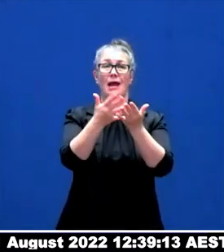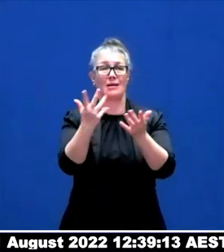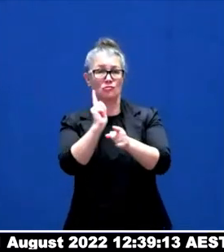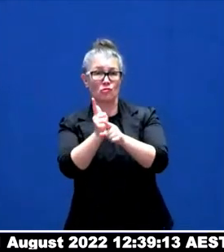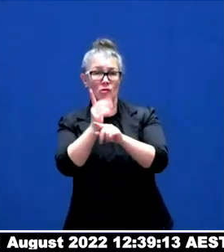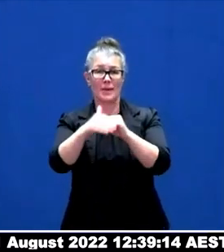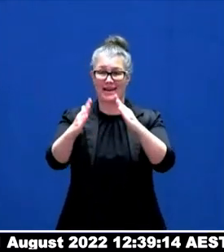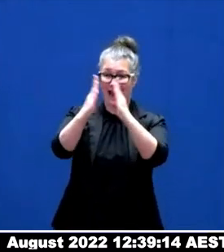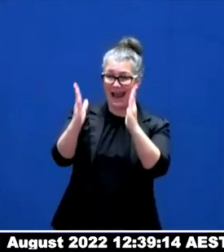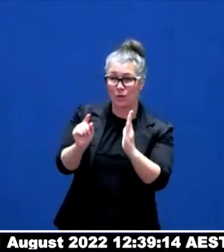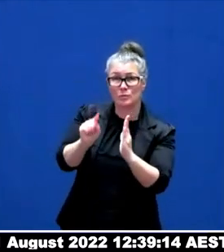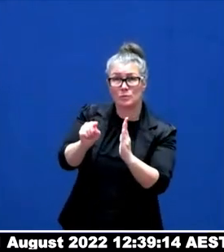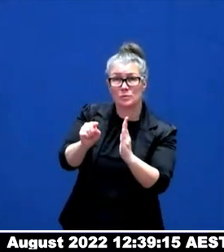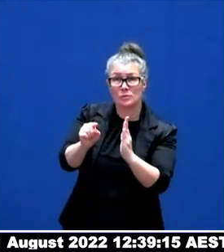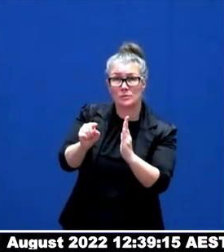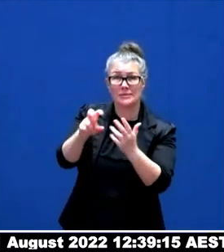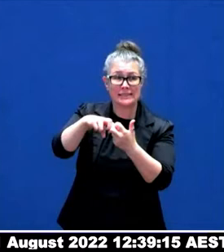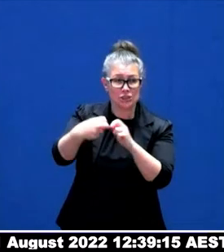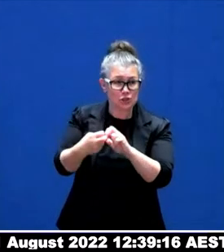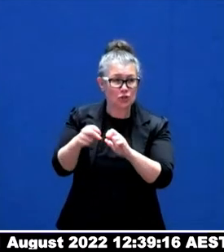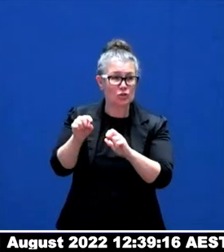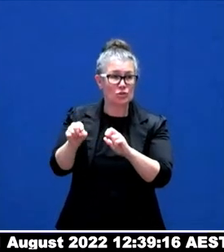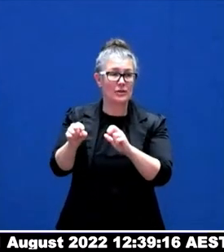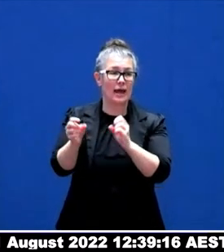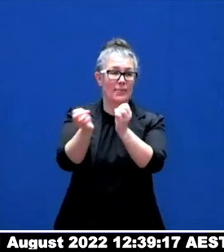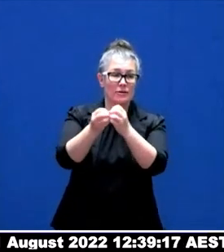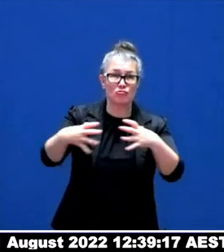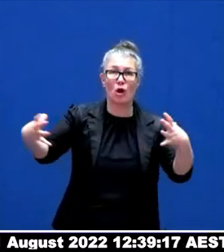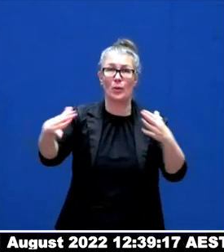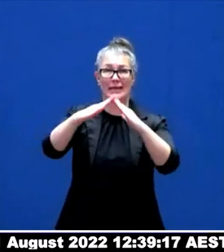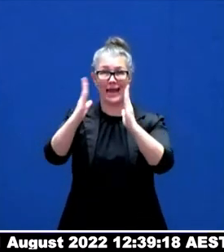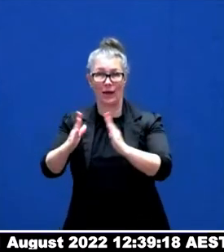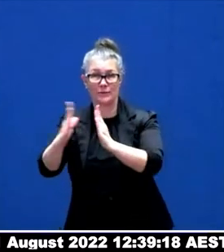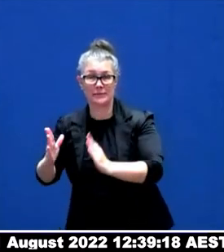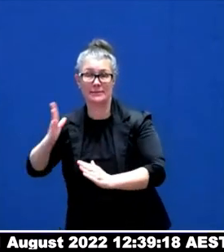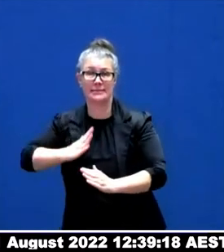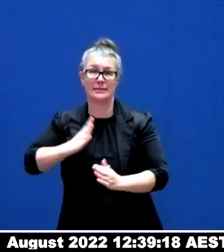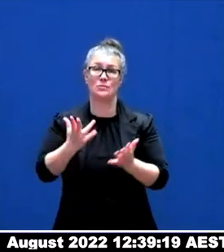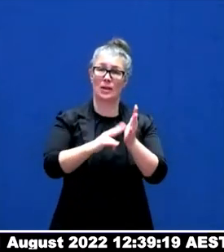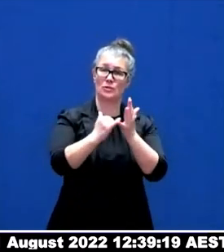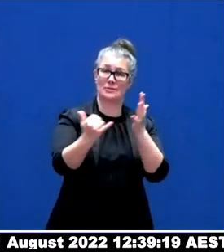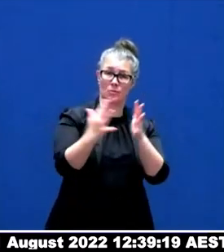affect it. Paragraph 179, New South Wales has been tasked with leading what is called